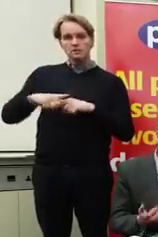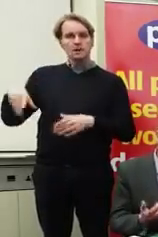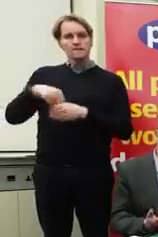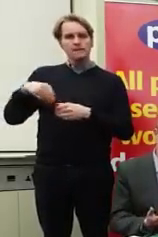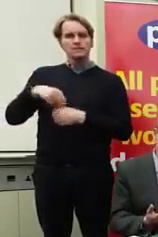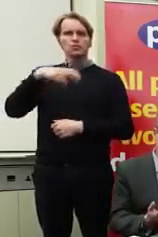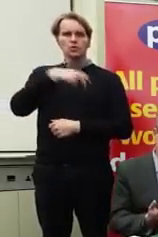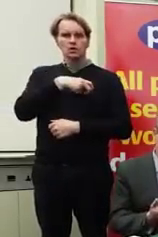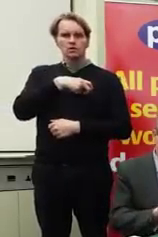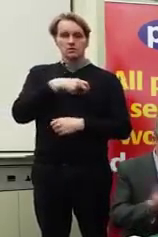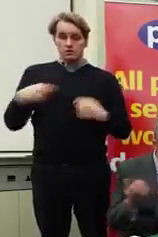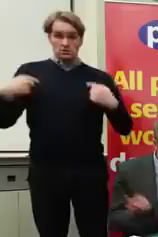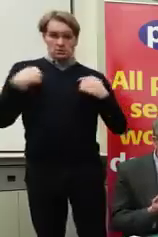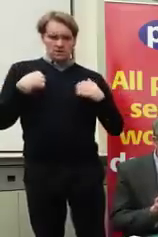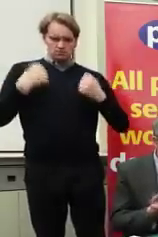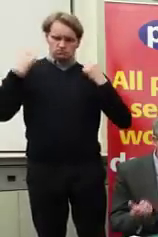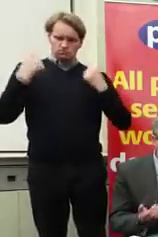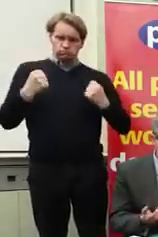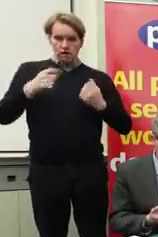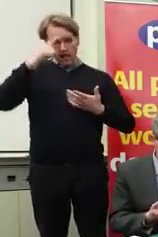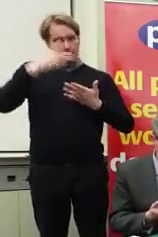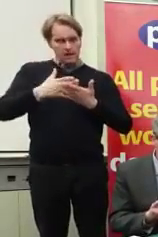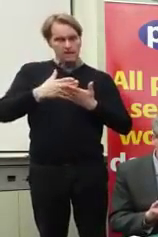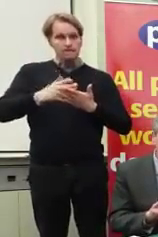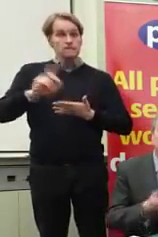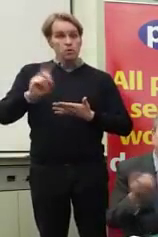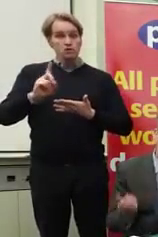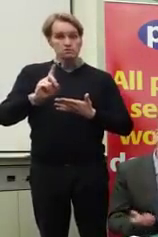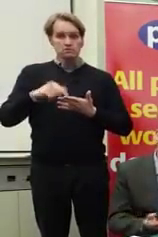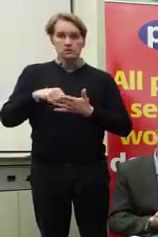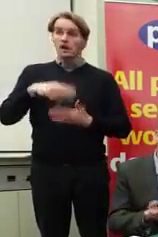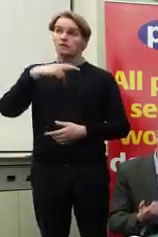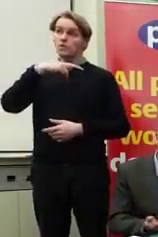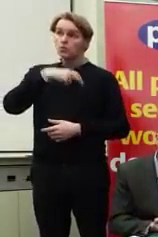always believed that if more public sector unions take action together that's the best chance of actually winning